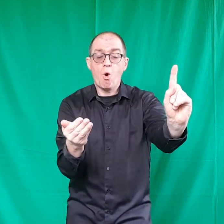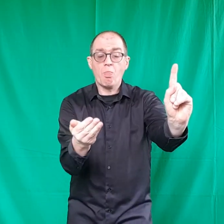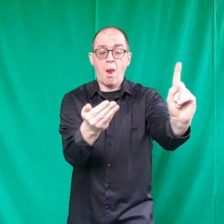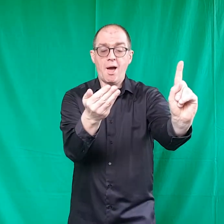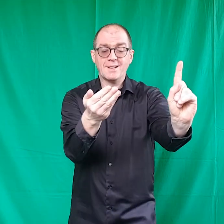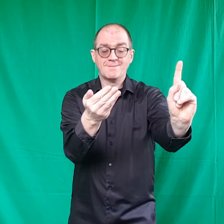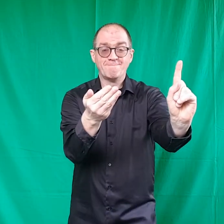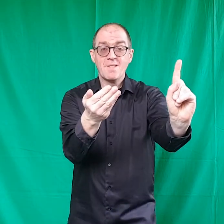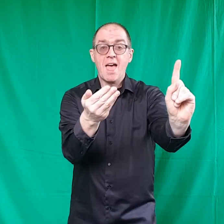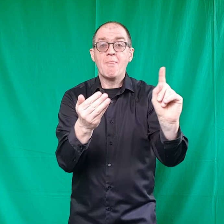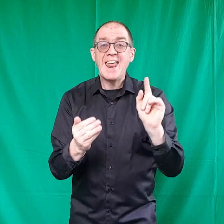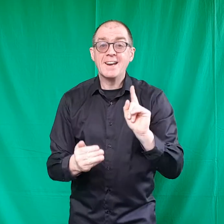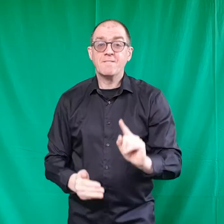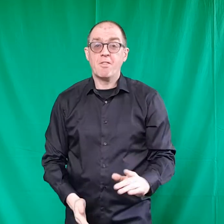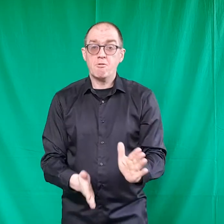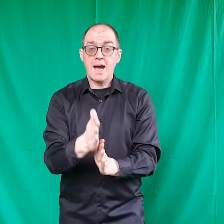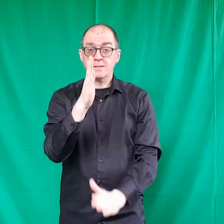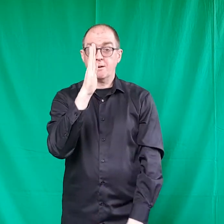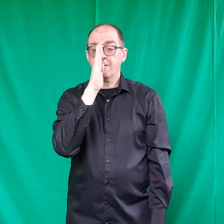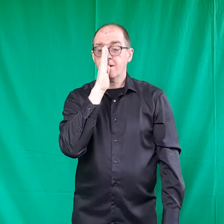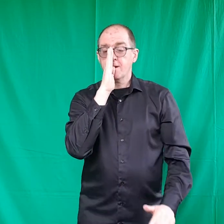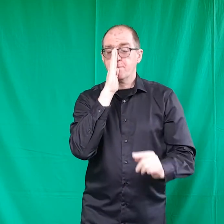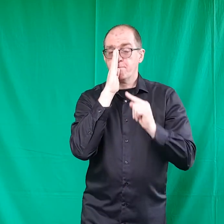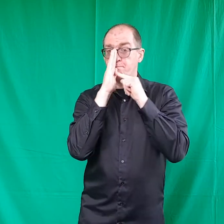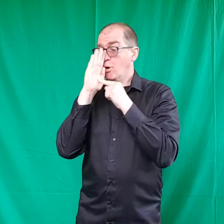'toward the light' And then - 'Heading for the horizon'